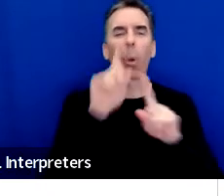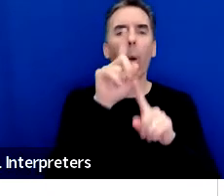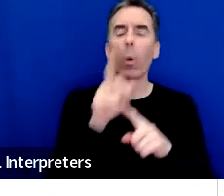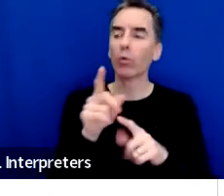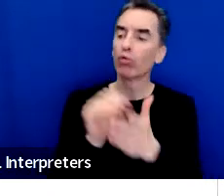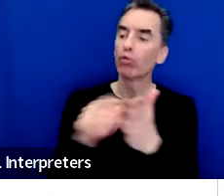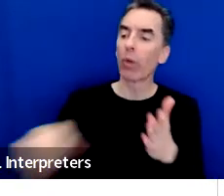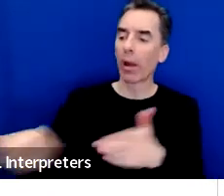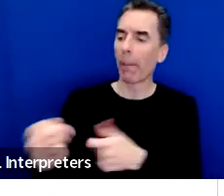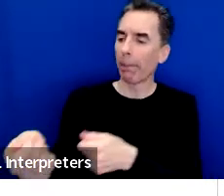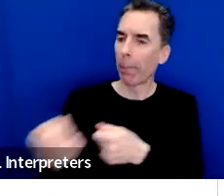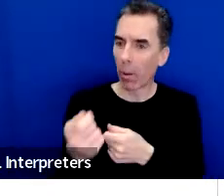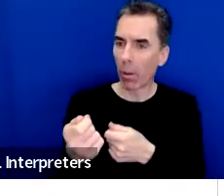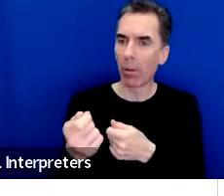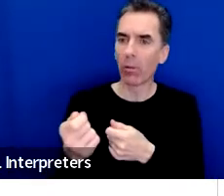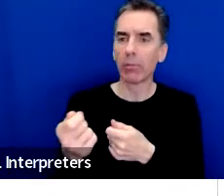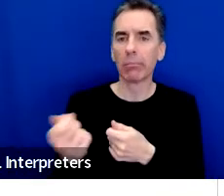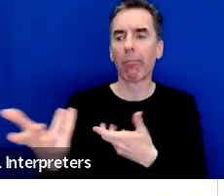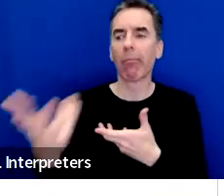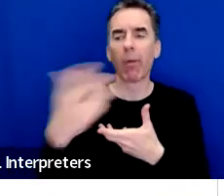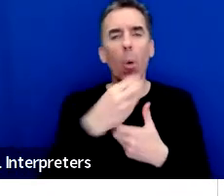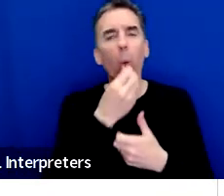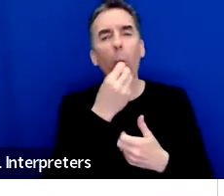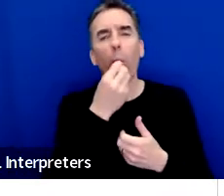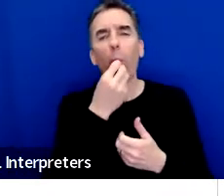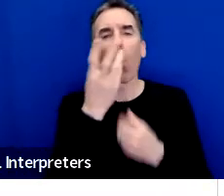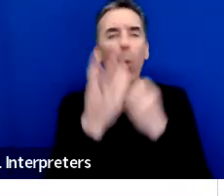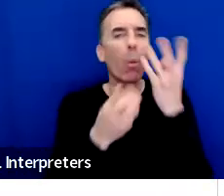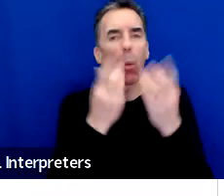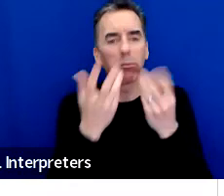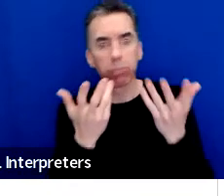you know, kind of warmed up and into the the idea. And then